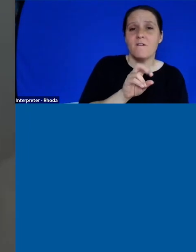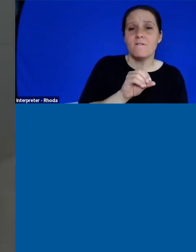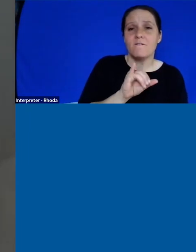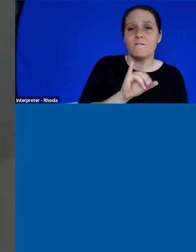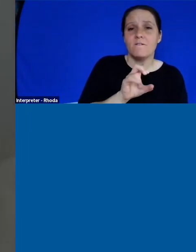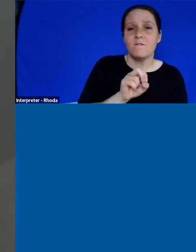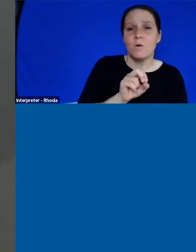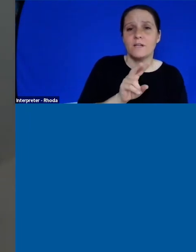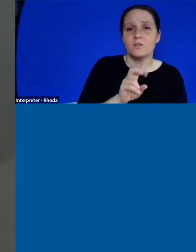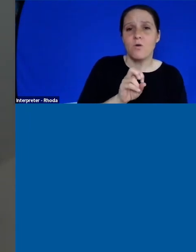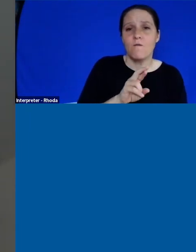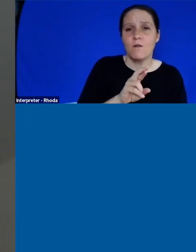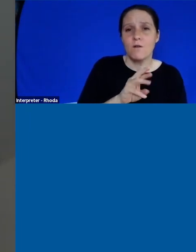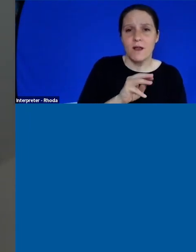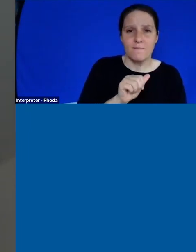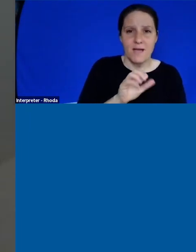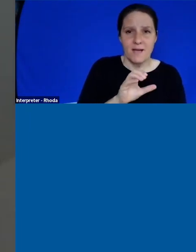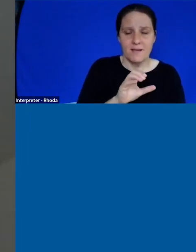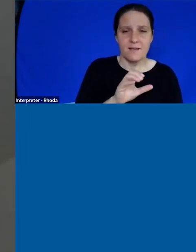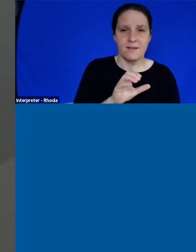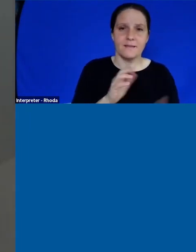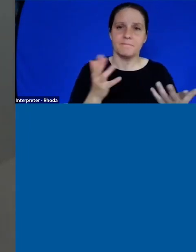All of these things work for people in certain situations.